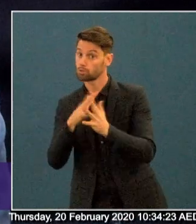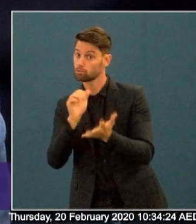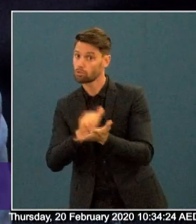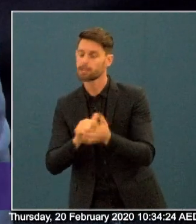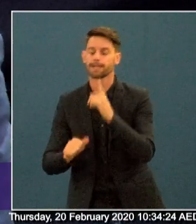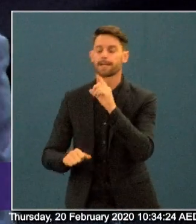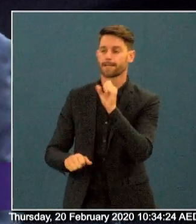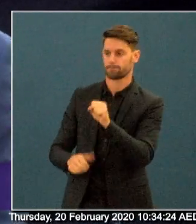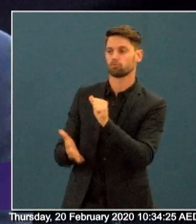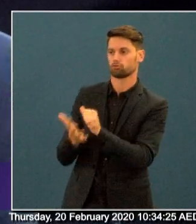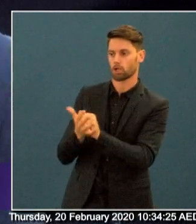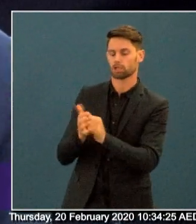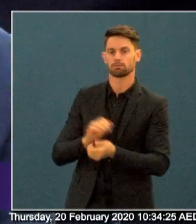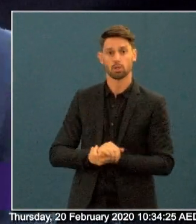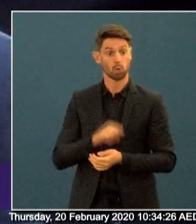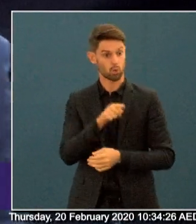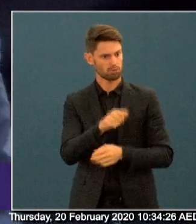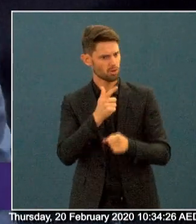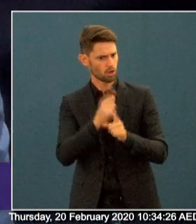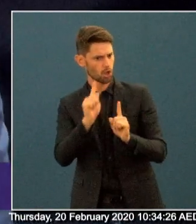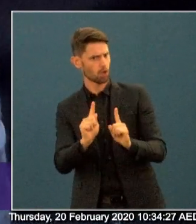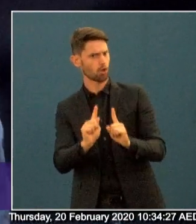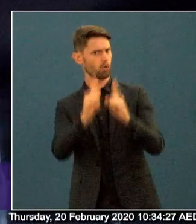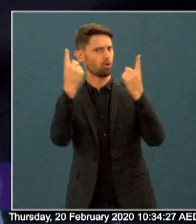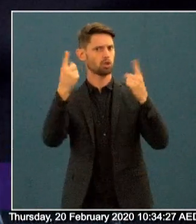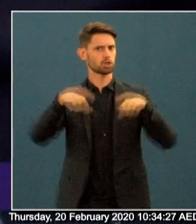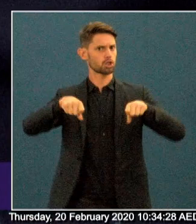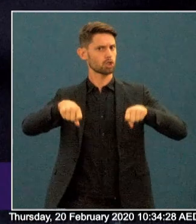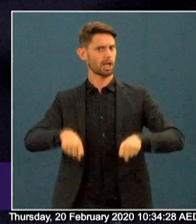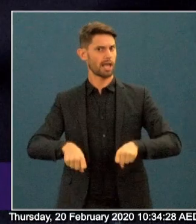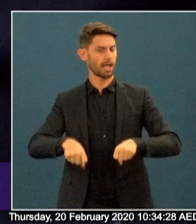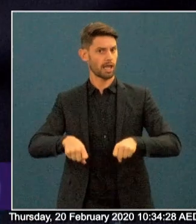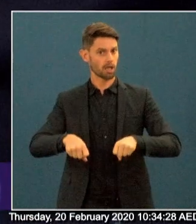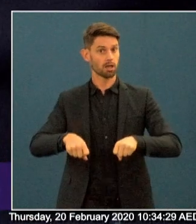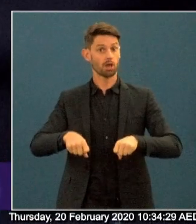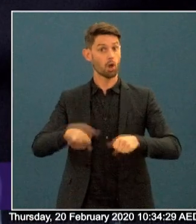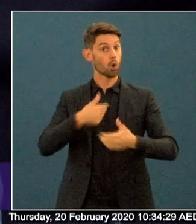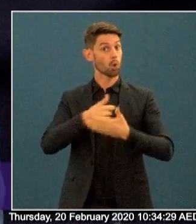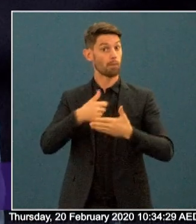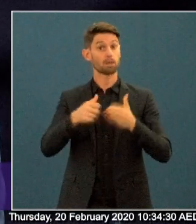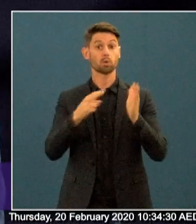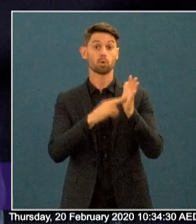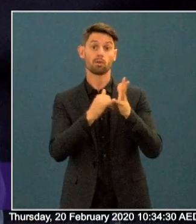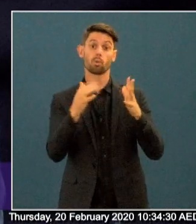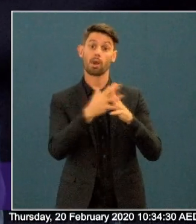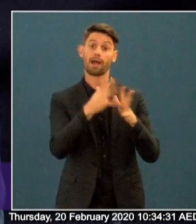And in terms of that being inaugural chair, that's a position that has historically been funded by the New South Wales Government.